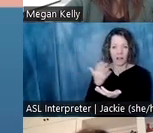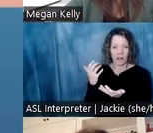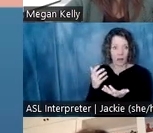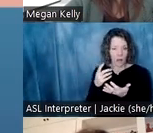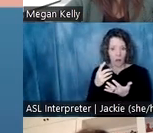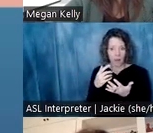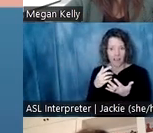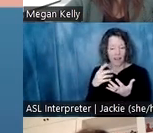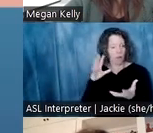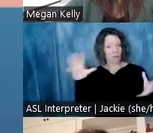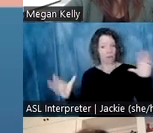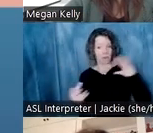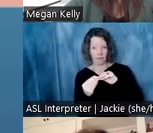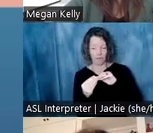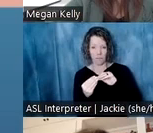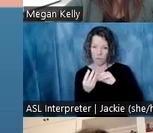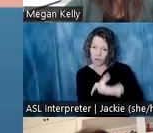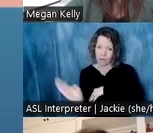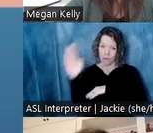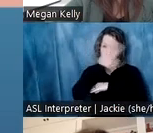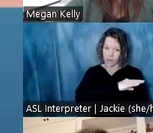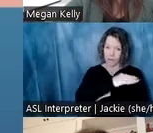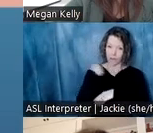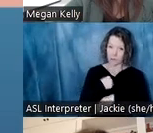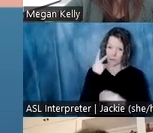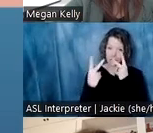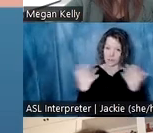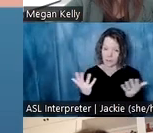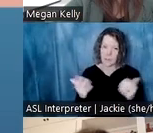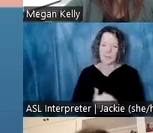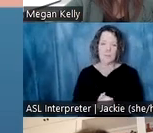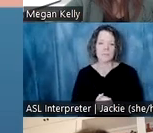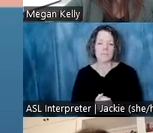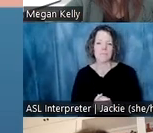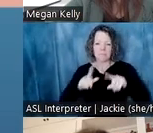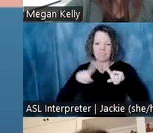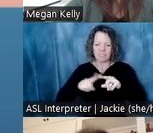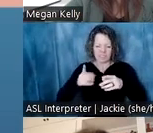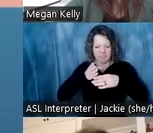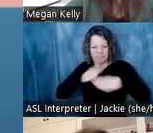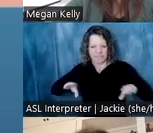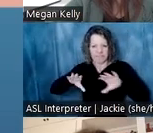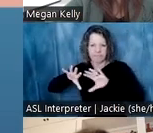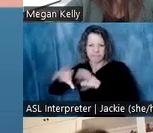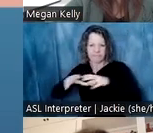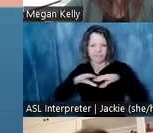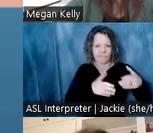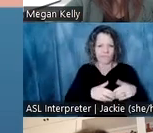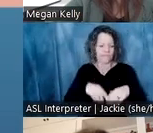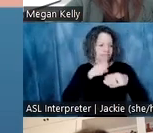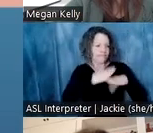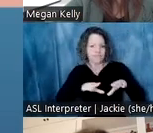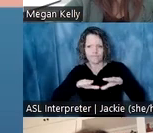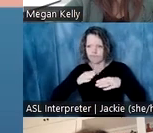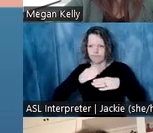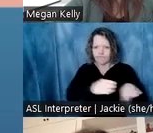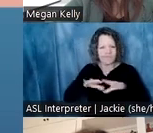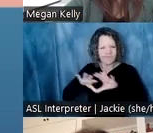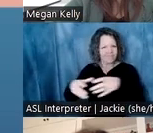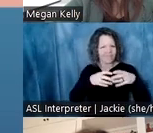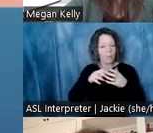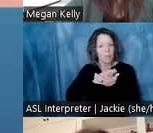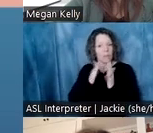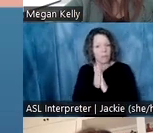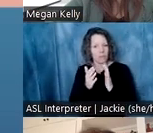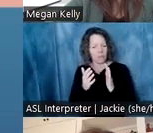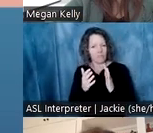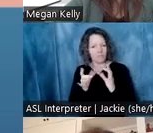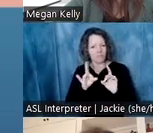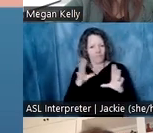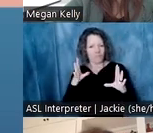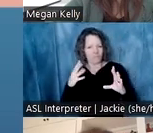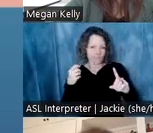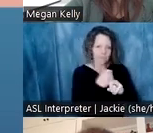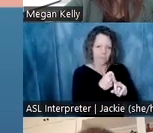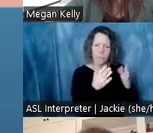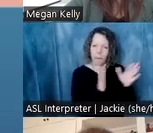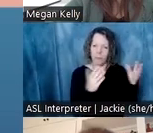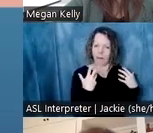is how these divisions have resulted in a public health impact that has not benefited everyone and